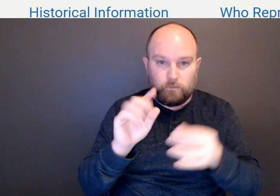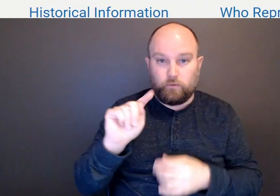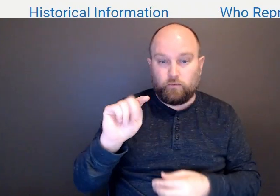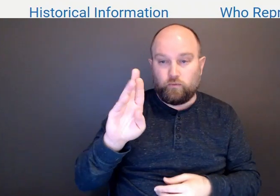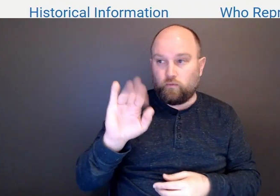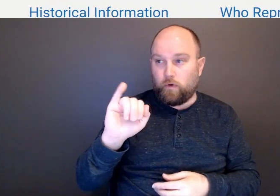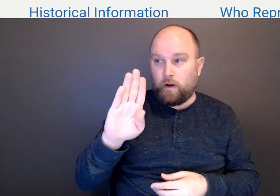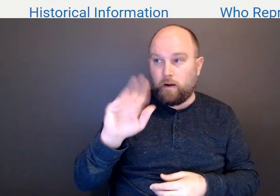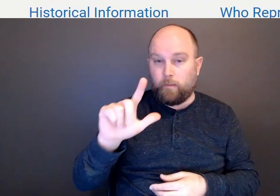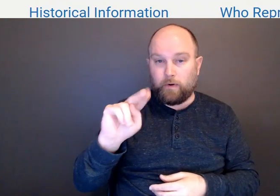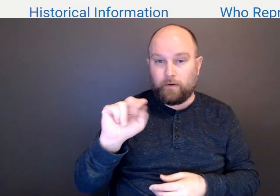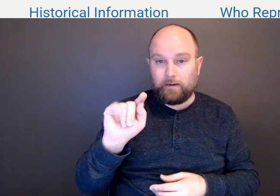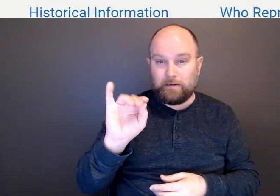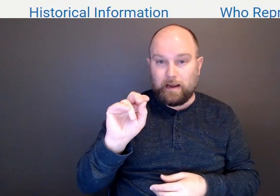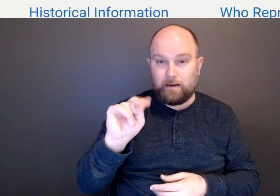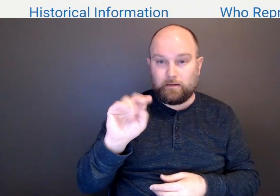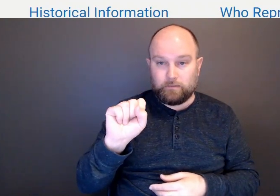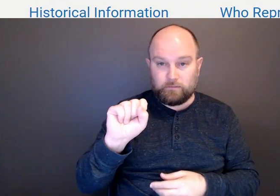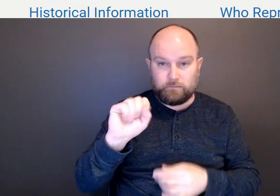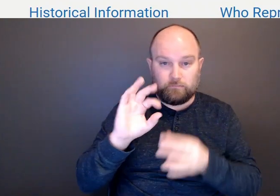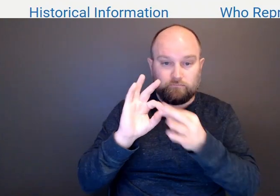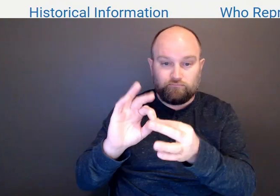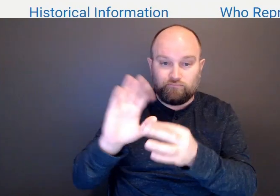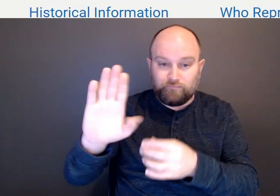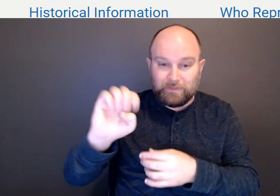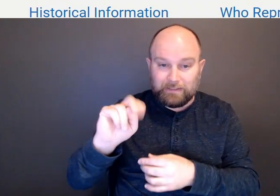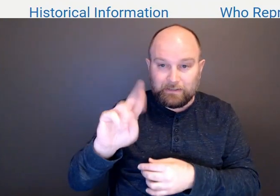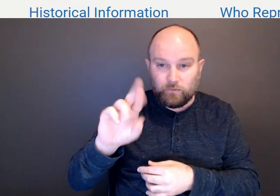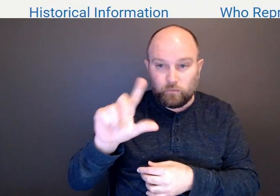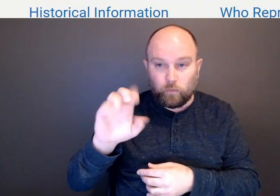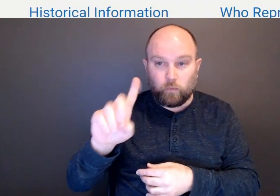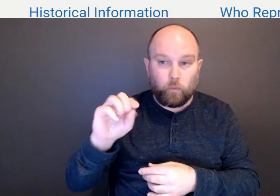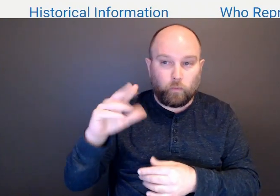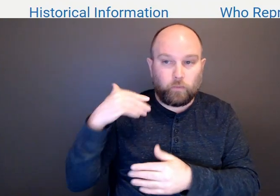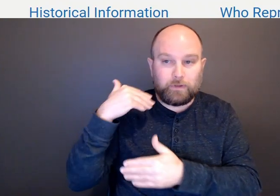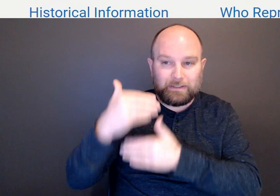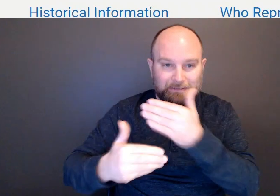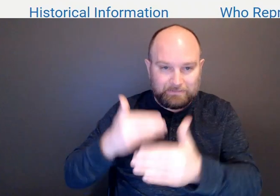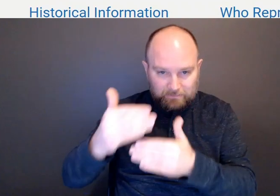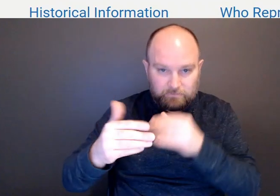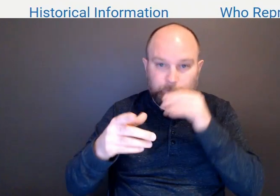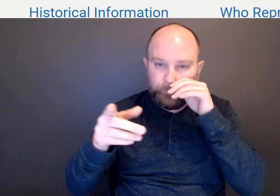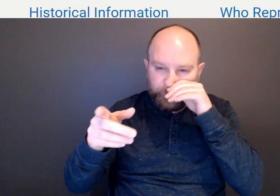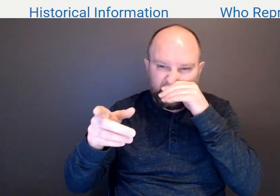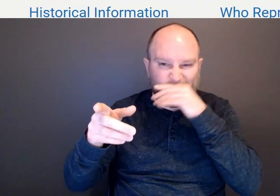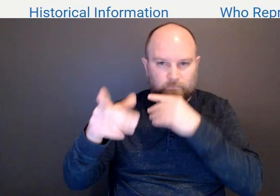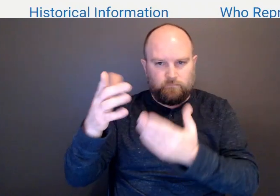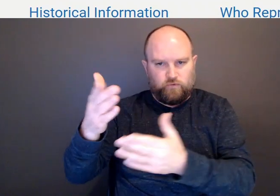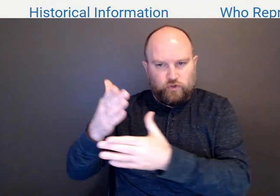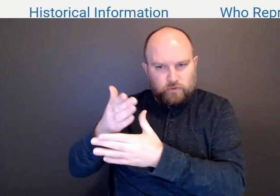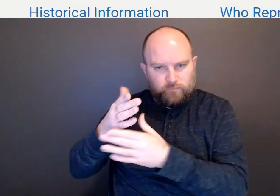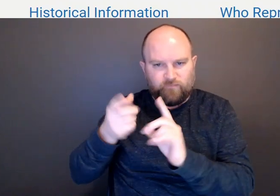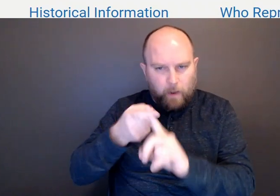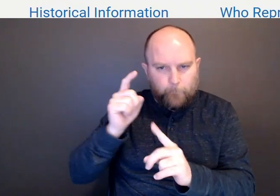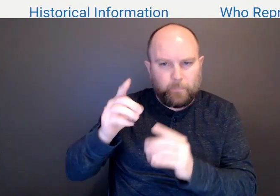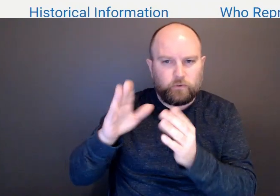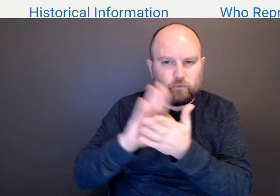we have new language for this bill that is underlined talking about tribal Nations for